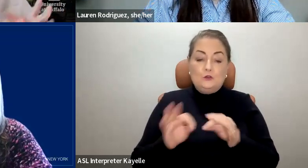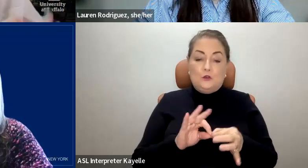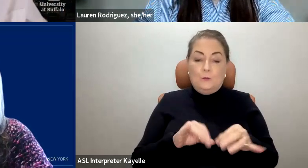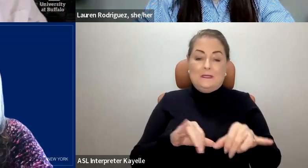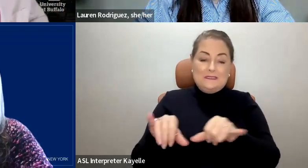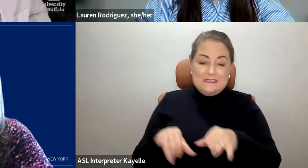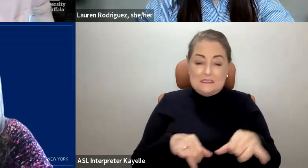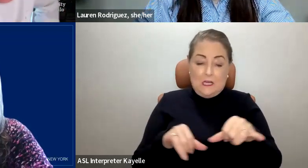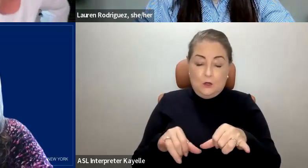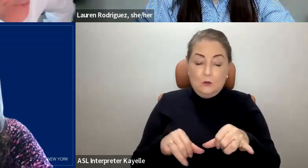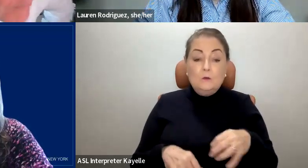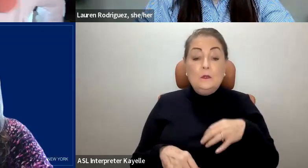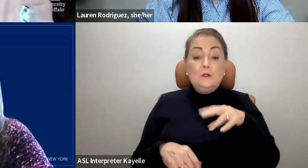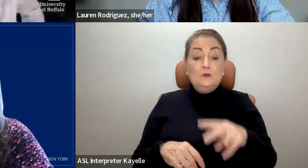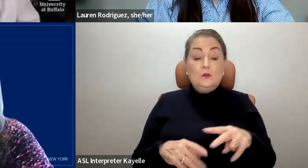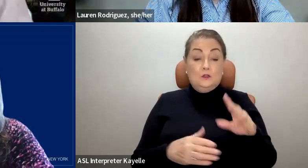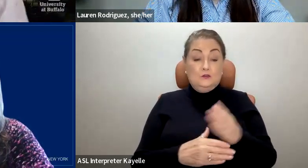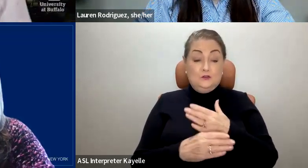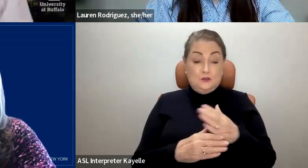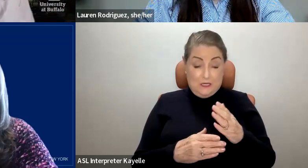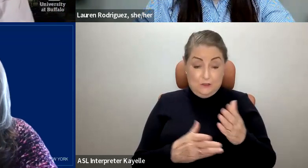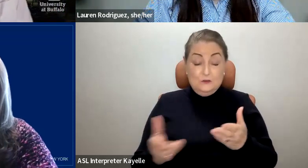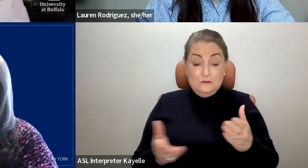looking at a shared service that will be a pilot for the DLE and